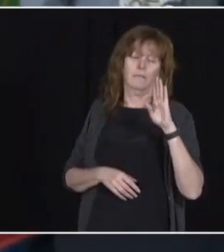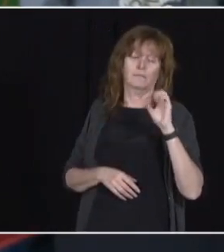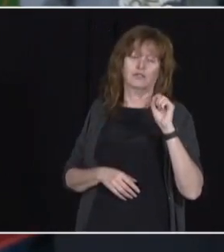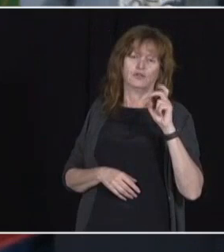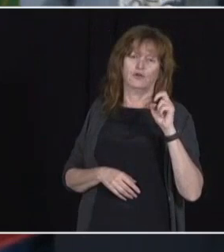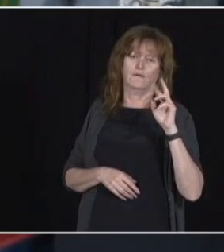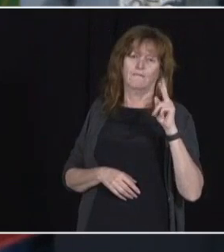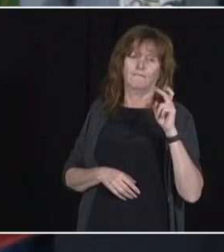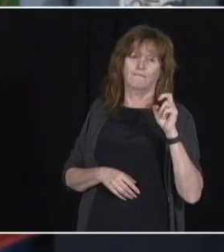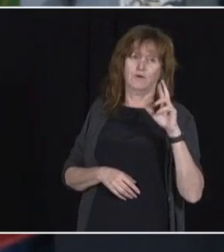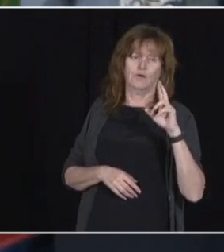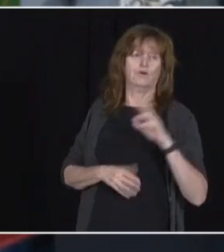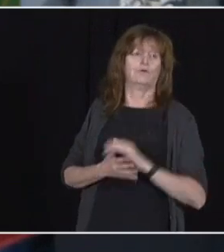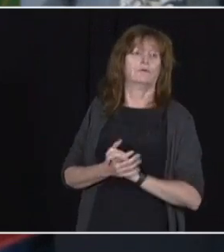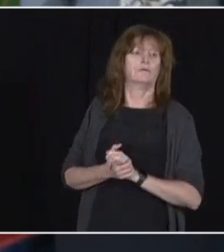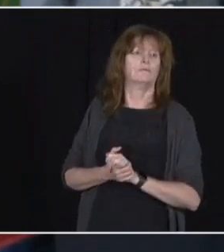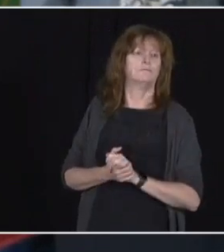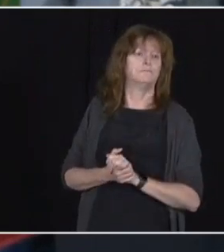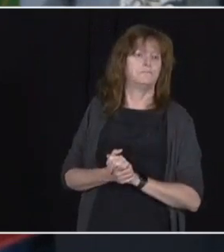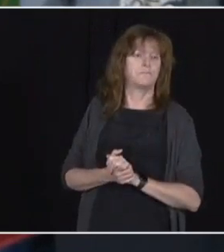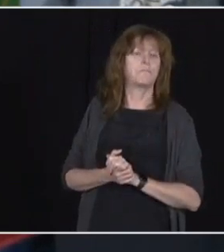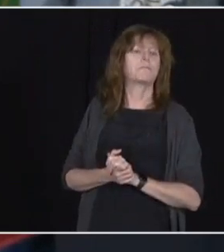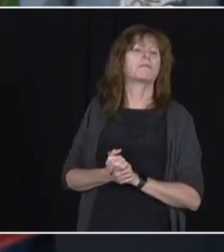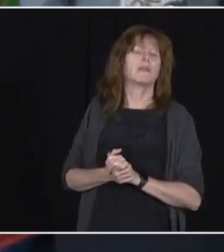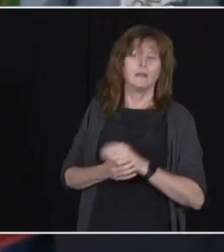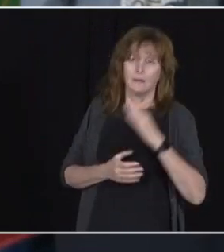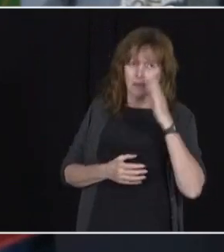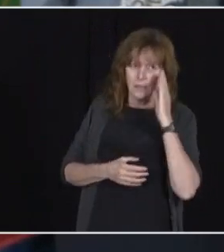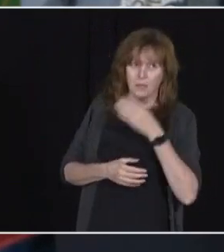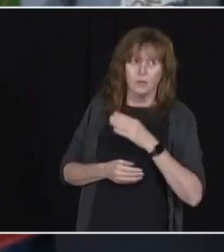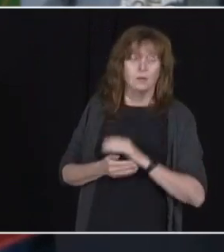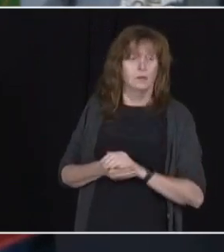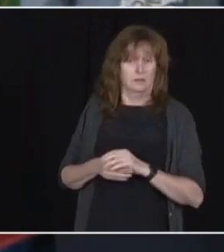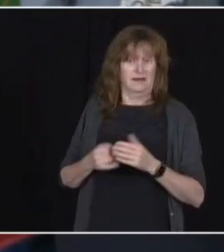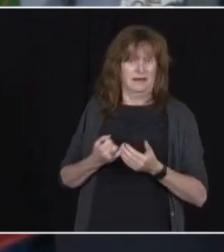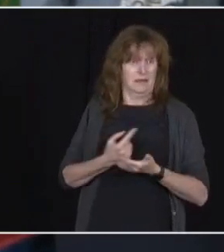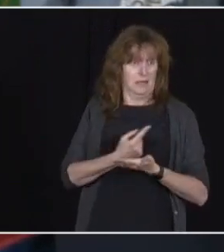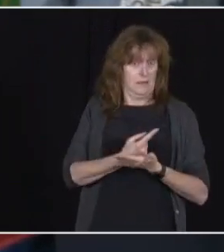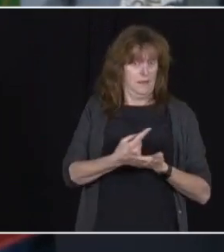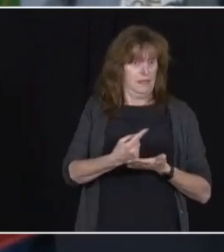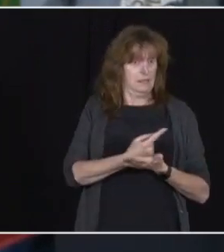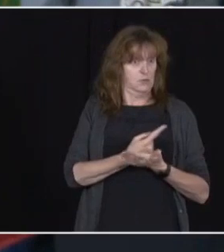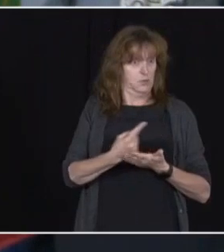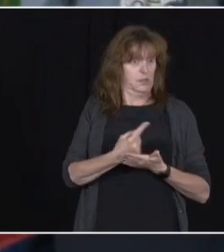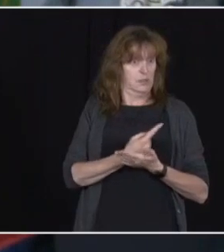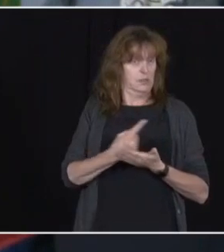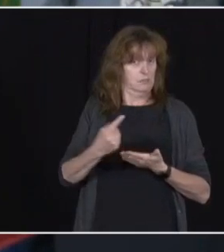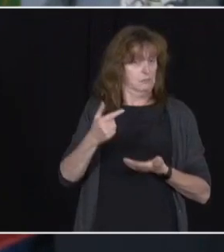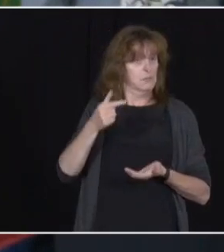Next question. Next question comes from Anna McIntosh. Hi, premier. Thank you for taking my question.